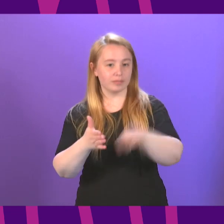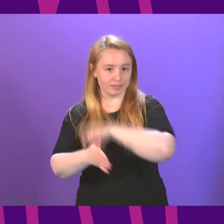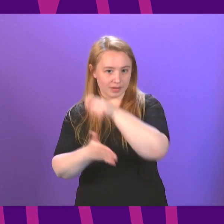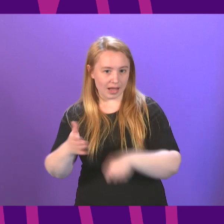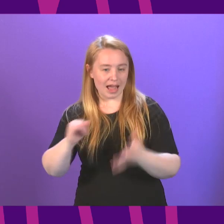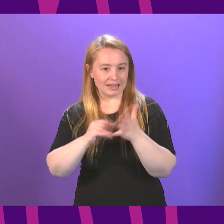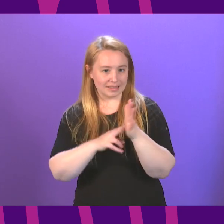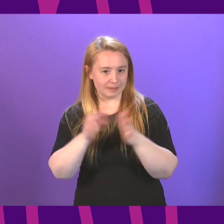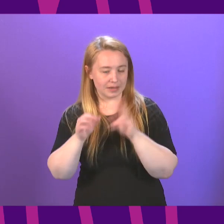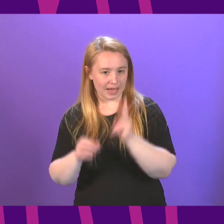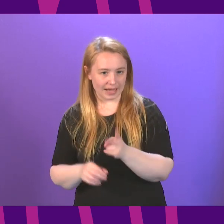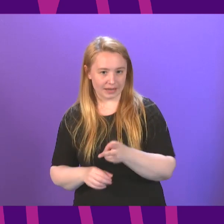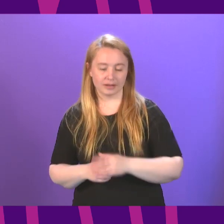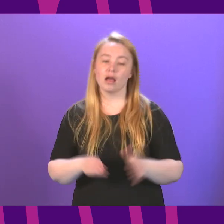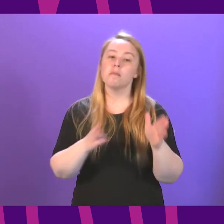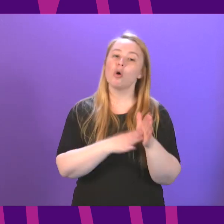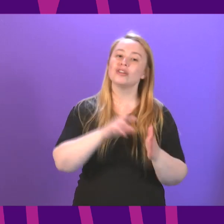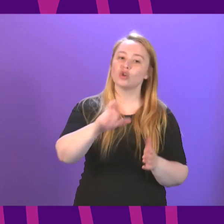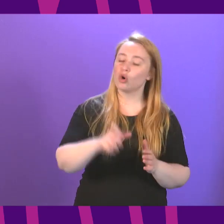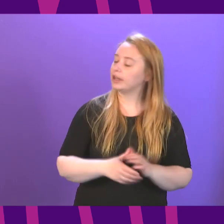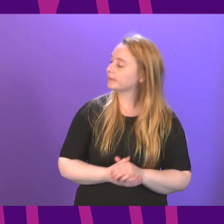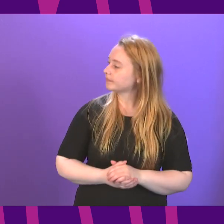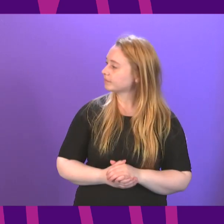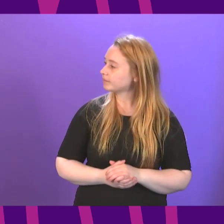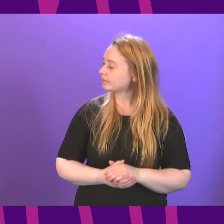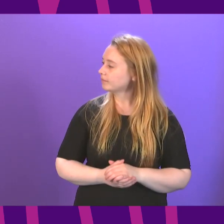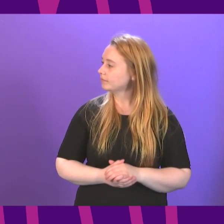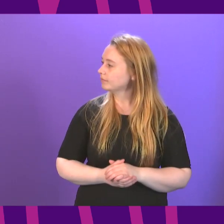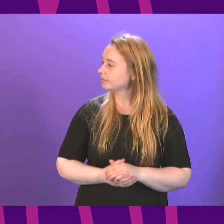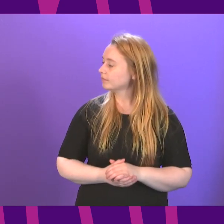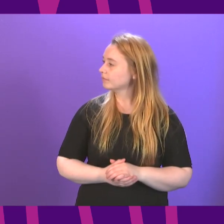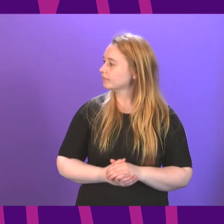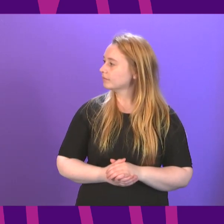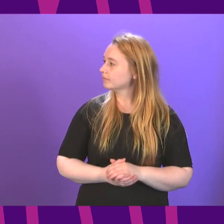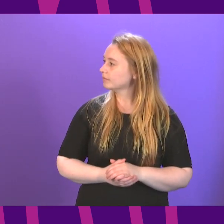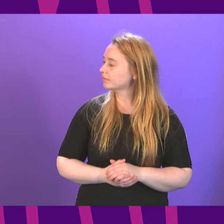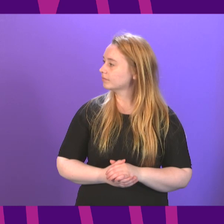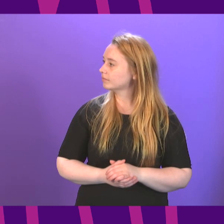Maurice Corry (West Scotland) (Con): On leaving the British armed forces,